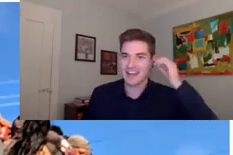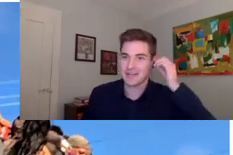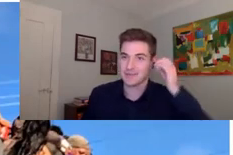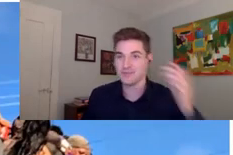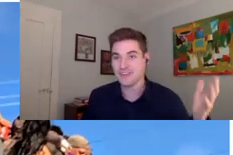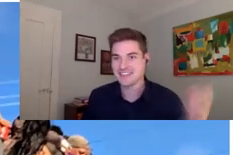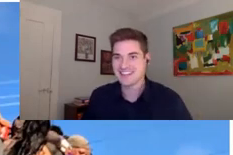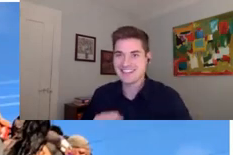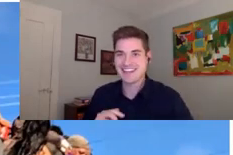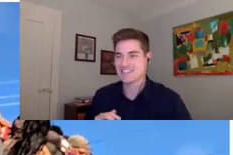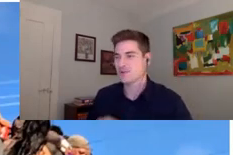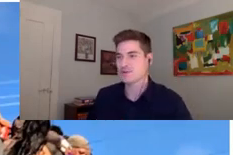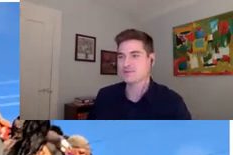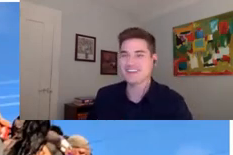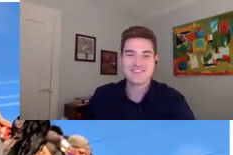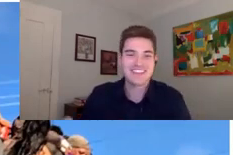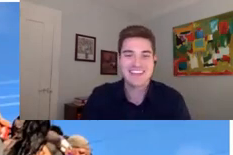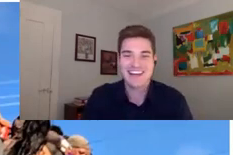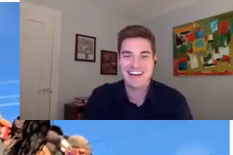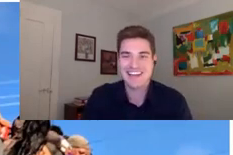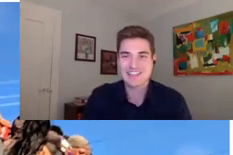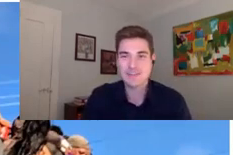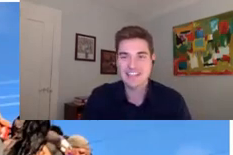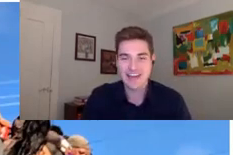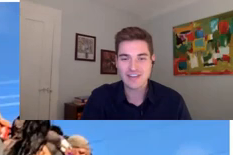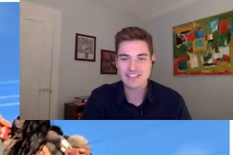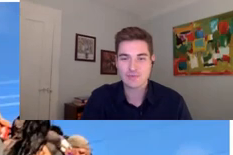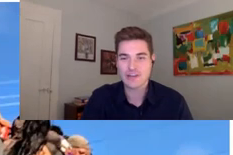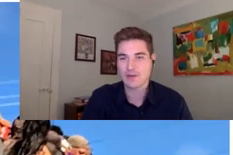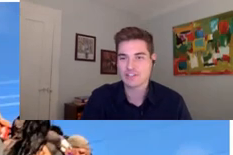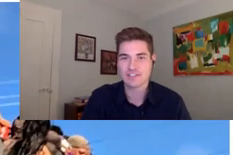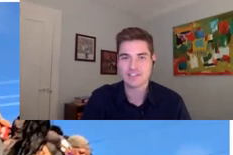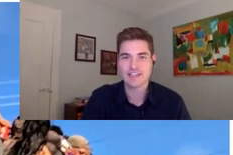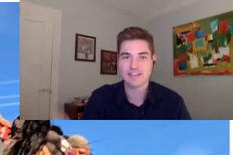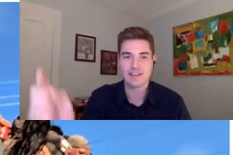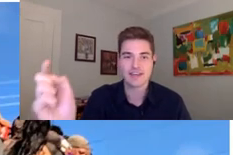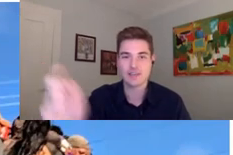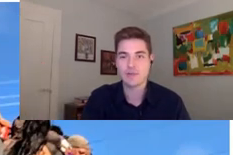I am fascinated as I knew I would be. We have got some great questions in the Q&A